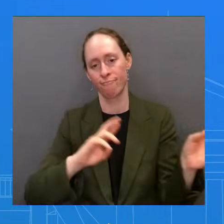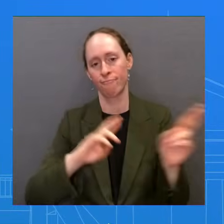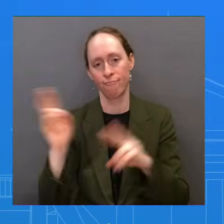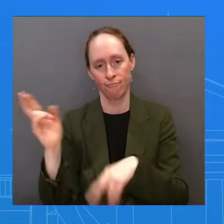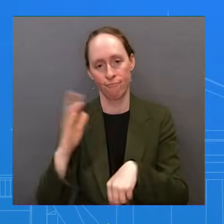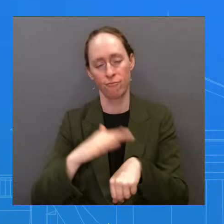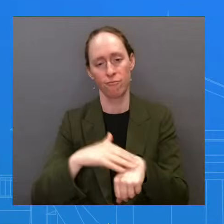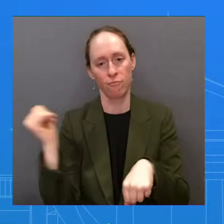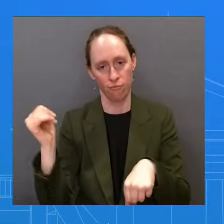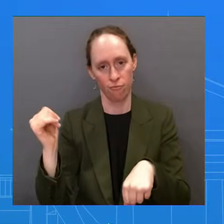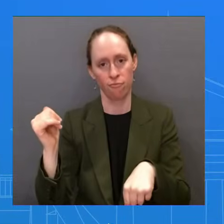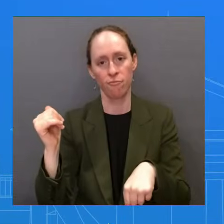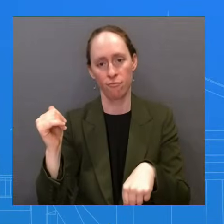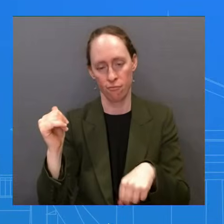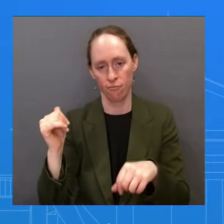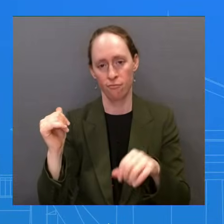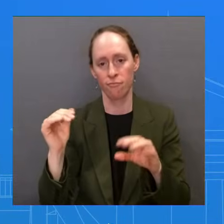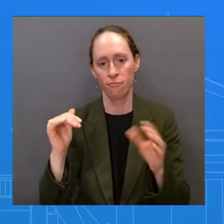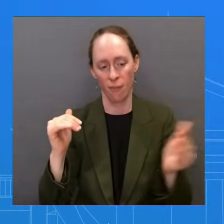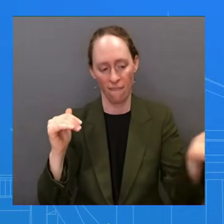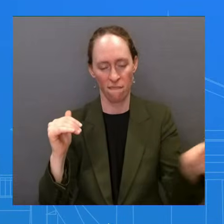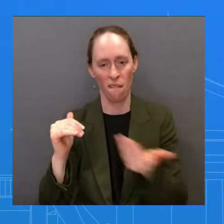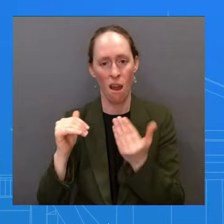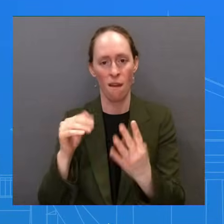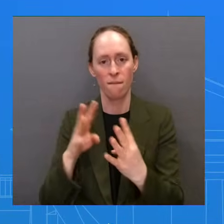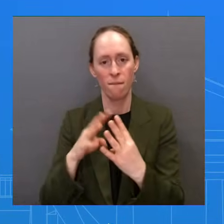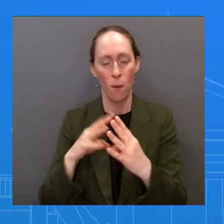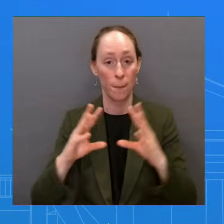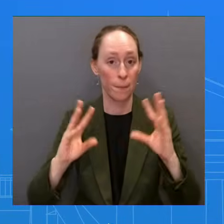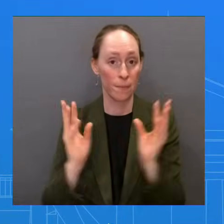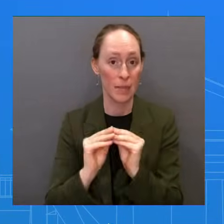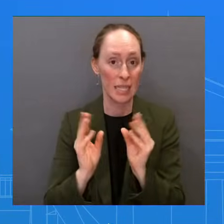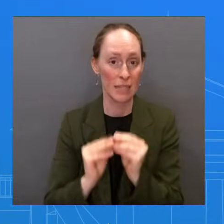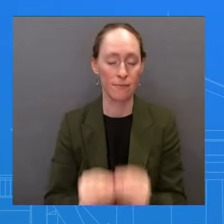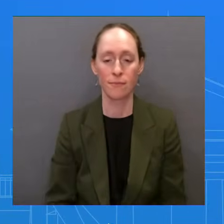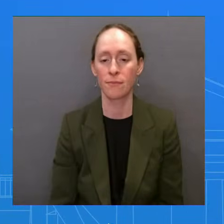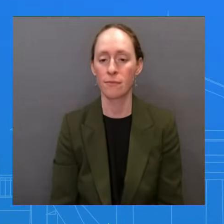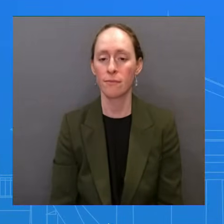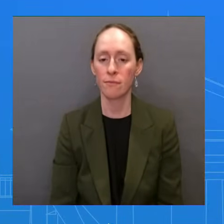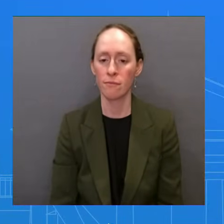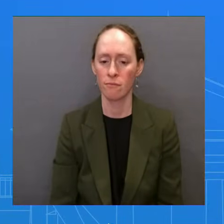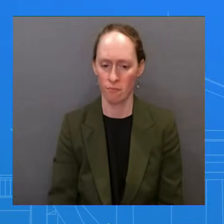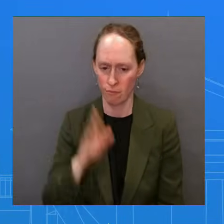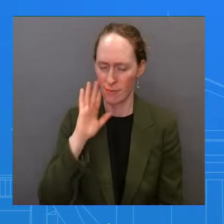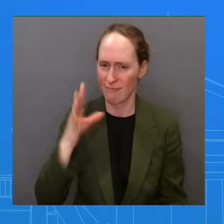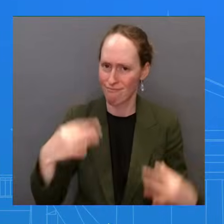that's important to the American people. Again, this is a -- this is something that is -- that --